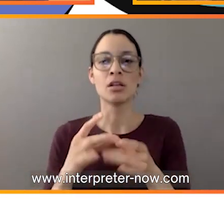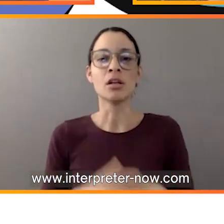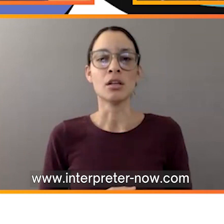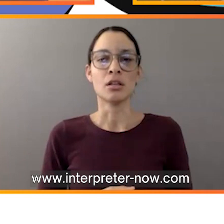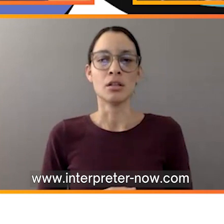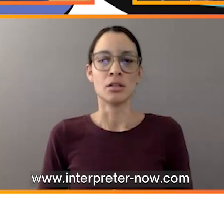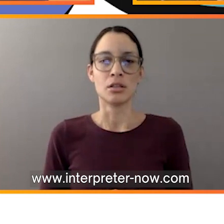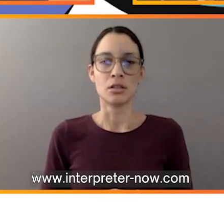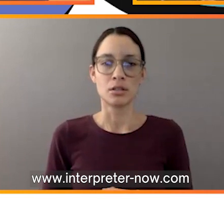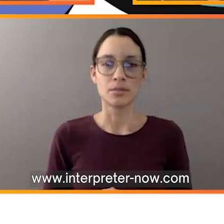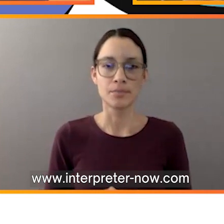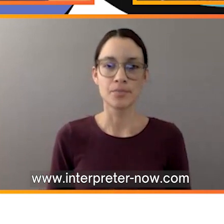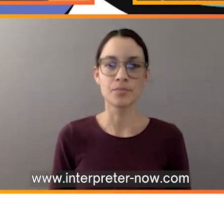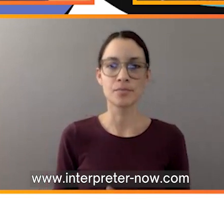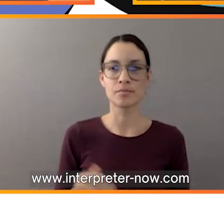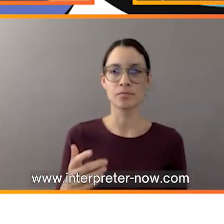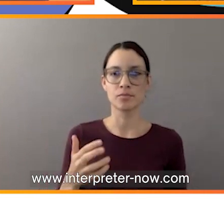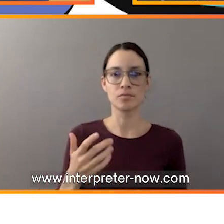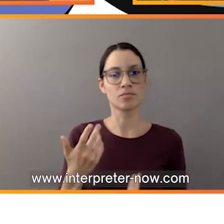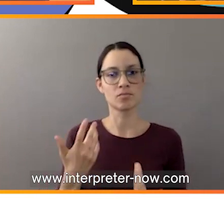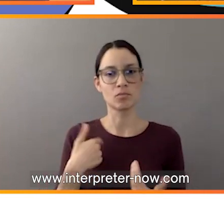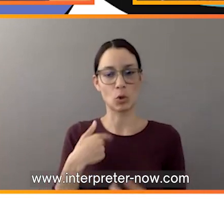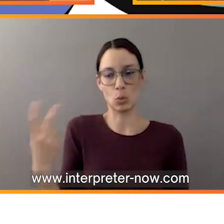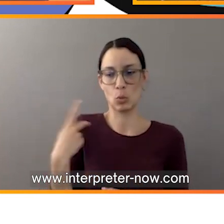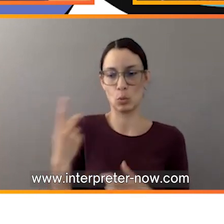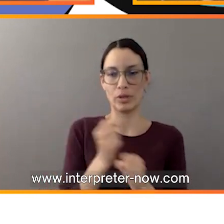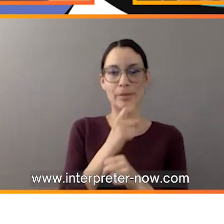the incorrect path that people have made in Silicon Valley, around lack of DEI, lack of